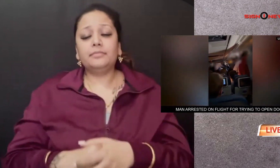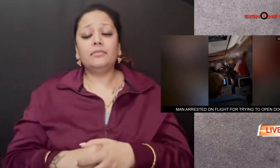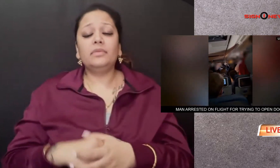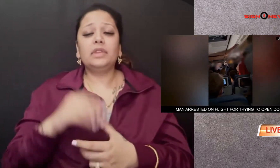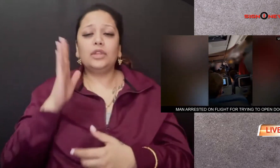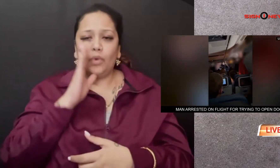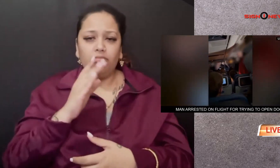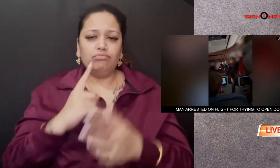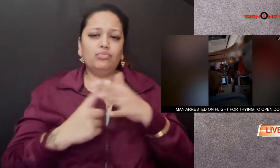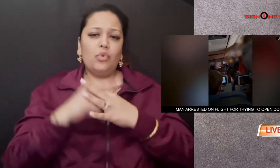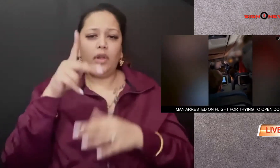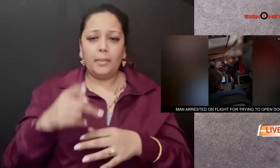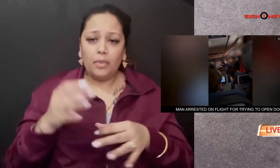He is set to appear in court next week.